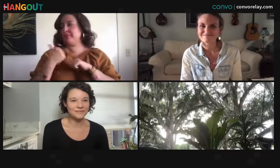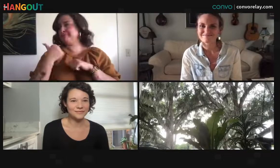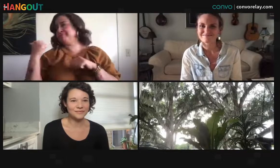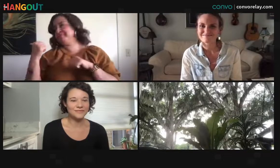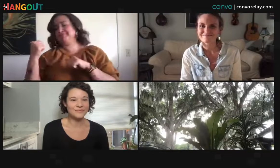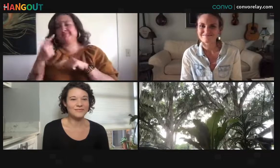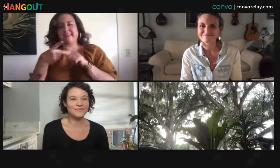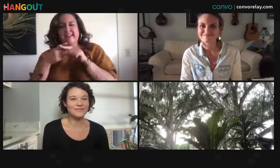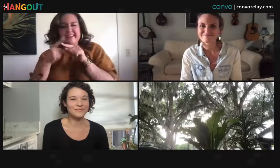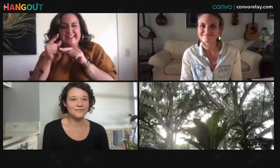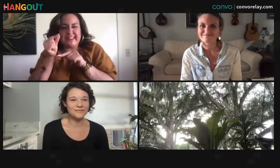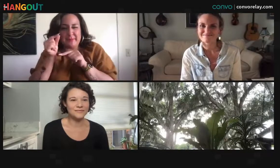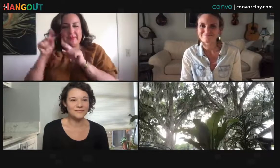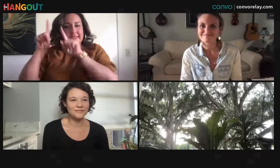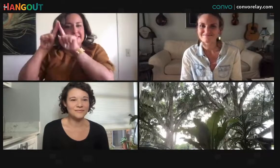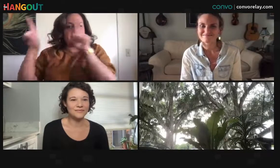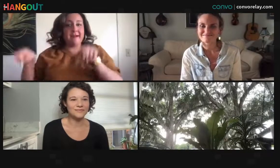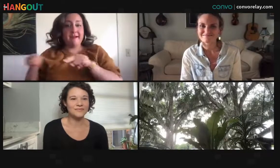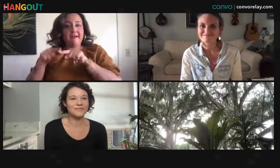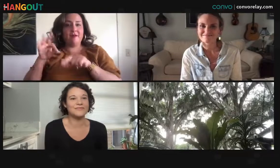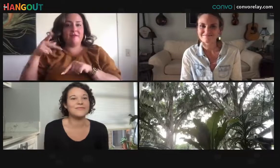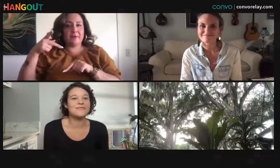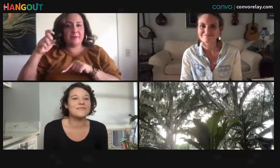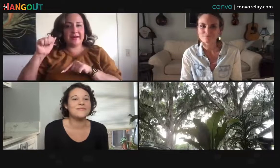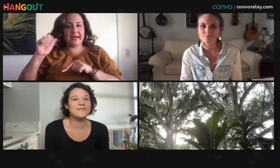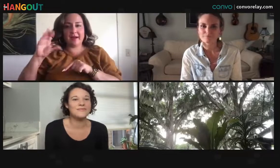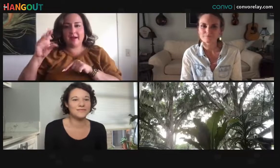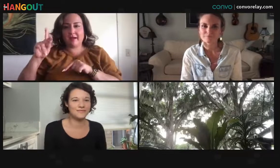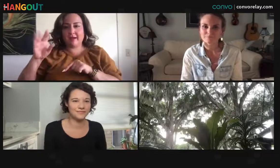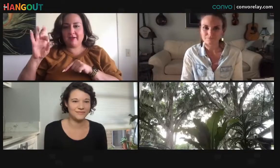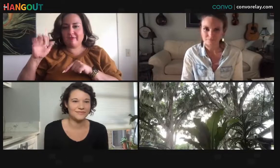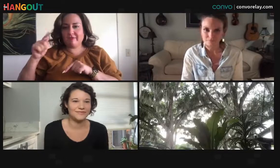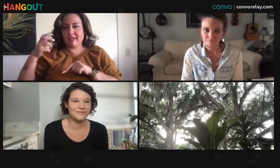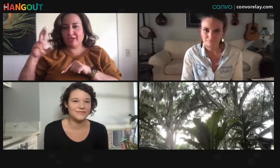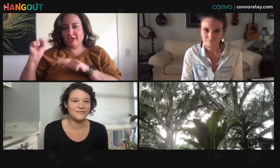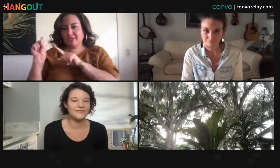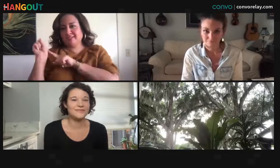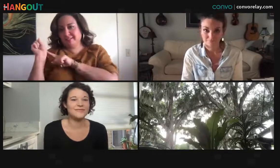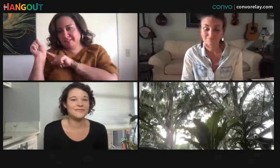wall with a peacock feather